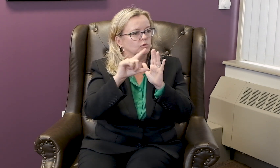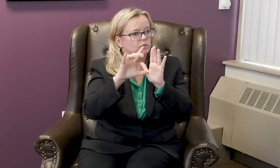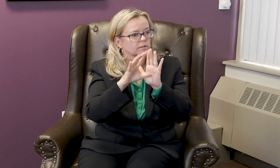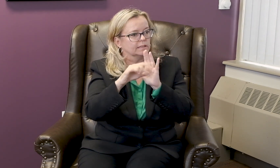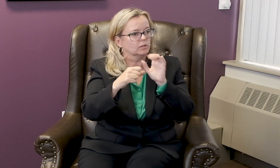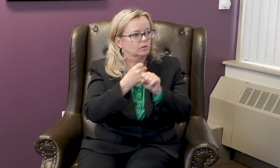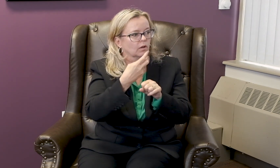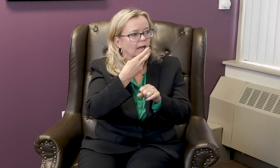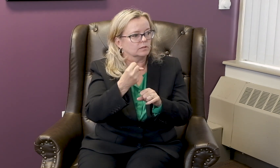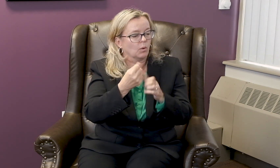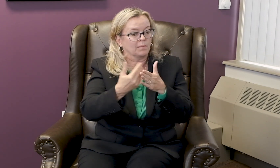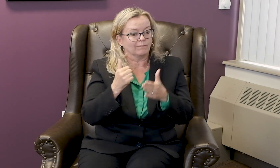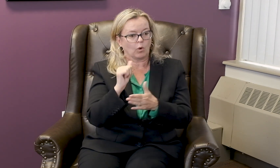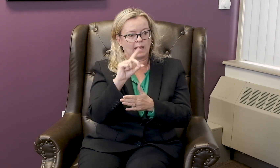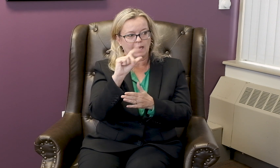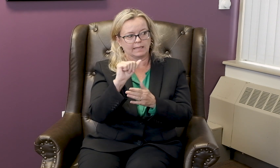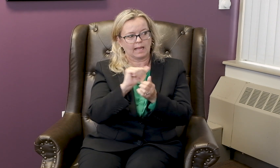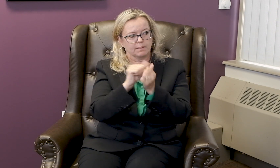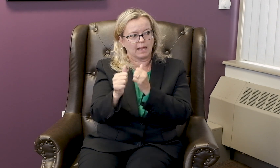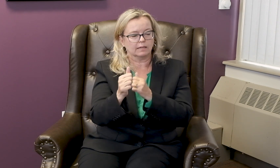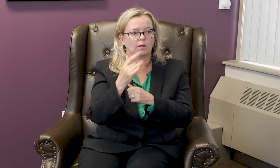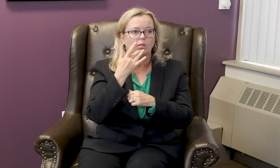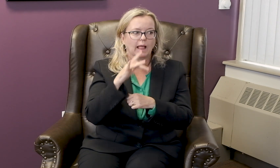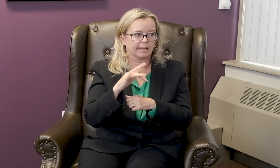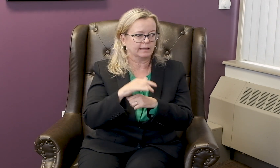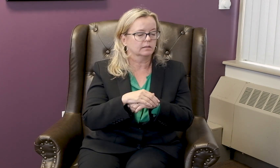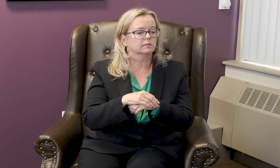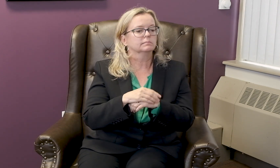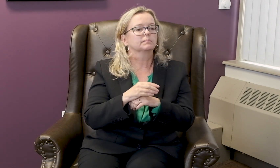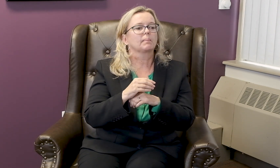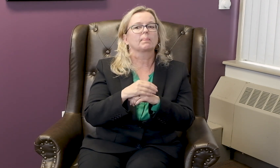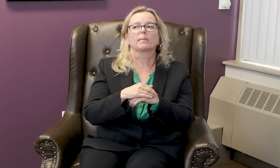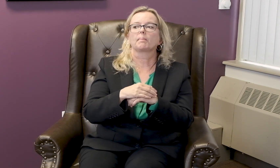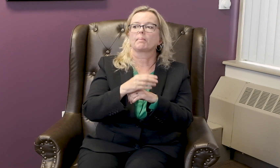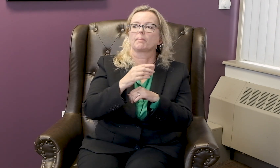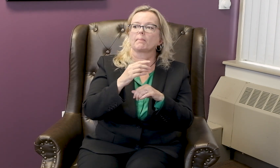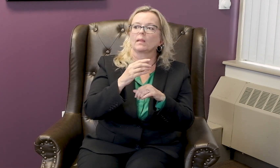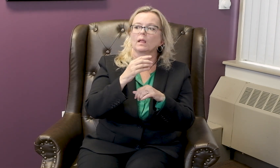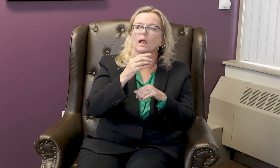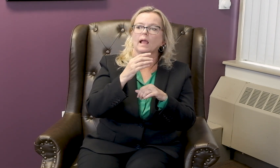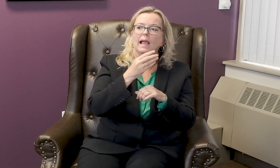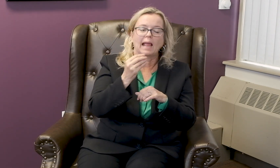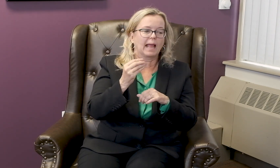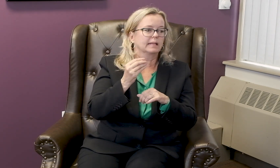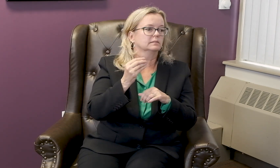interpreters for my highschool junior and senior years, despite the ADA having not been passed yet.